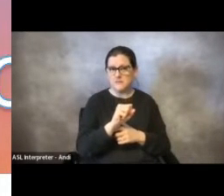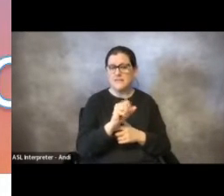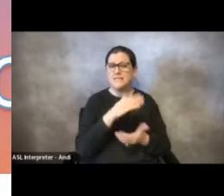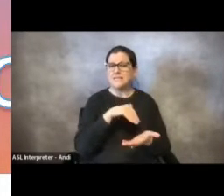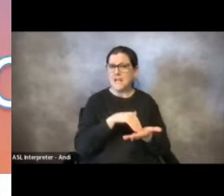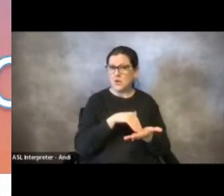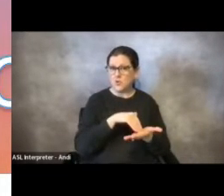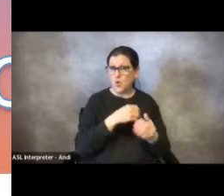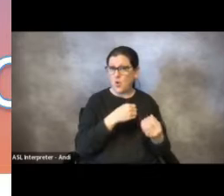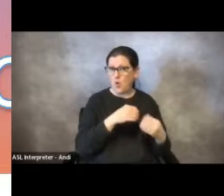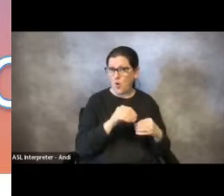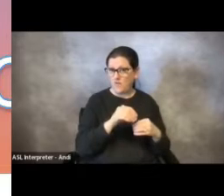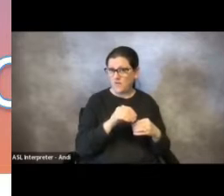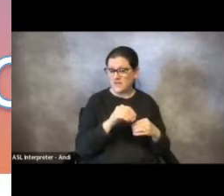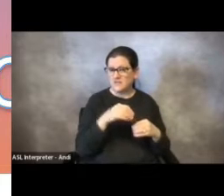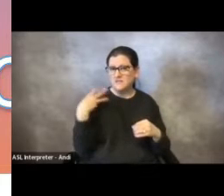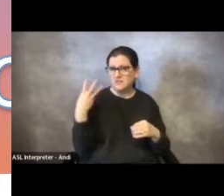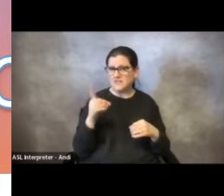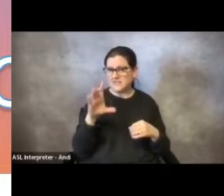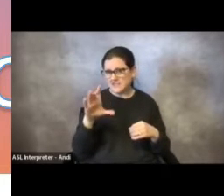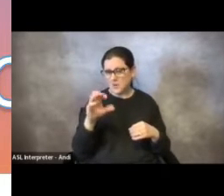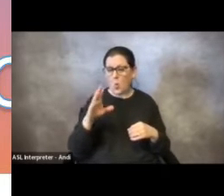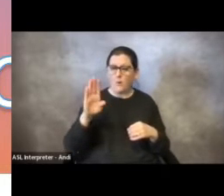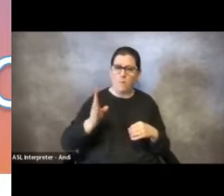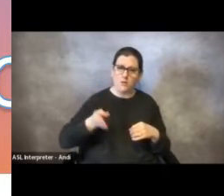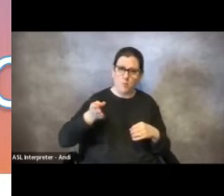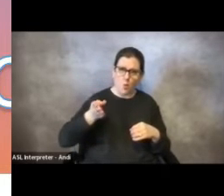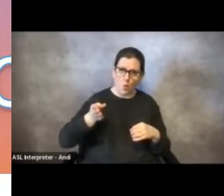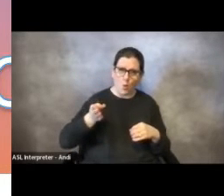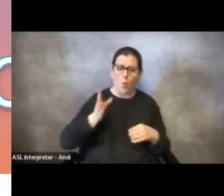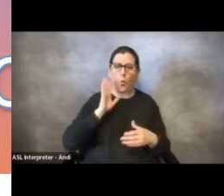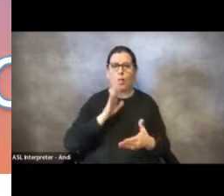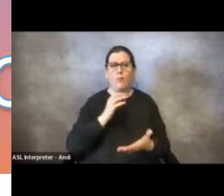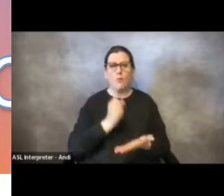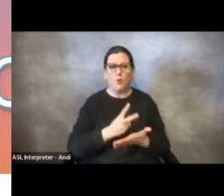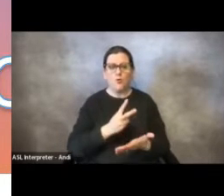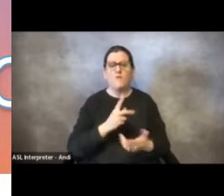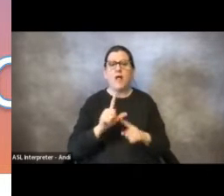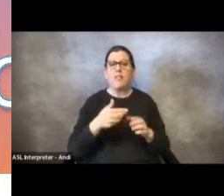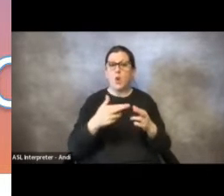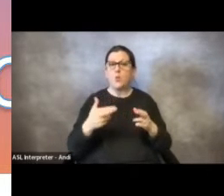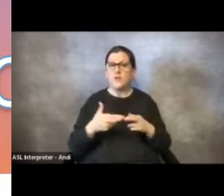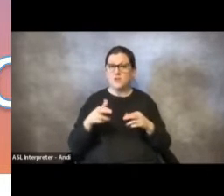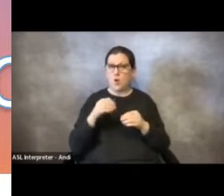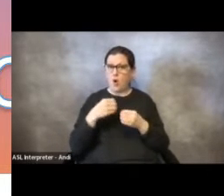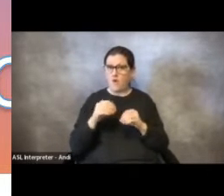office within DC, or Baltimore, that's approving that. And then there's the regional offices that are approving it. And